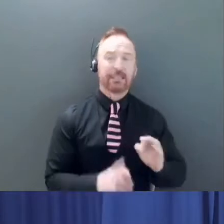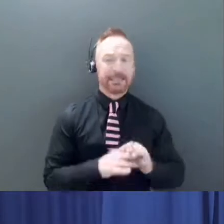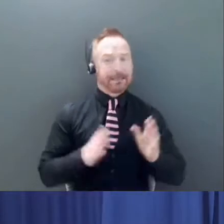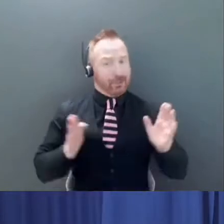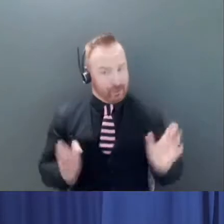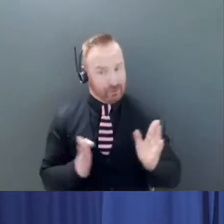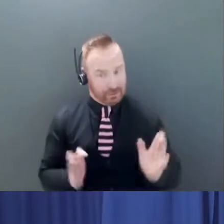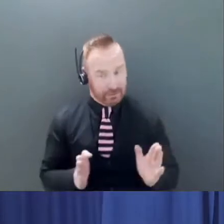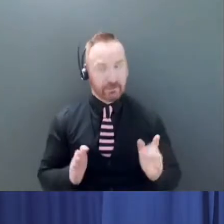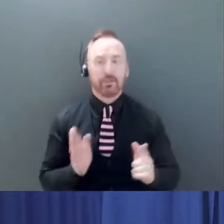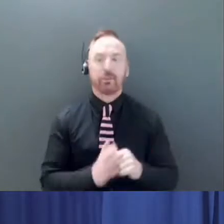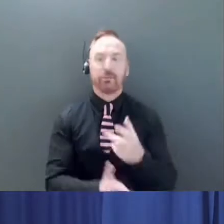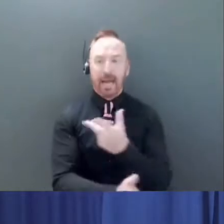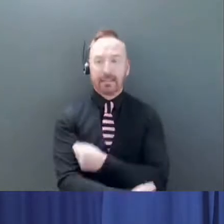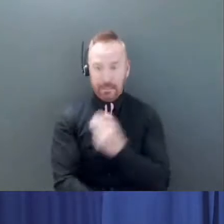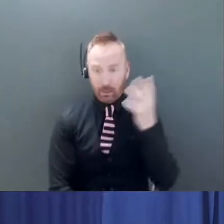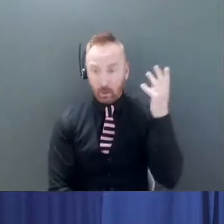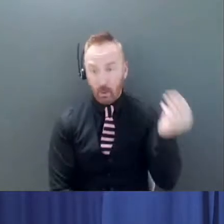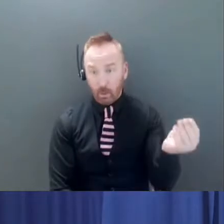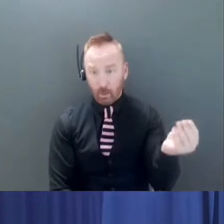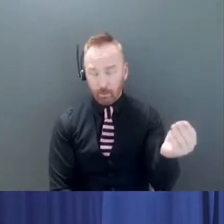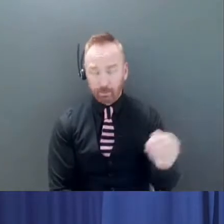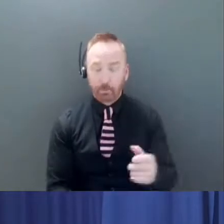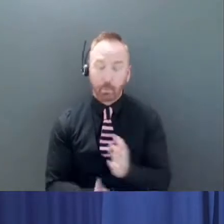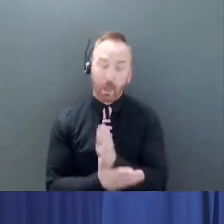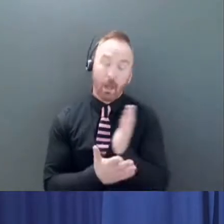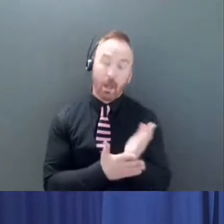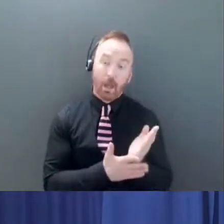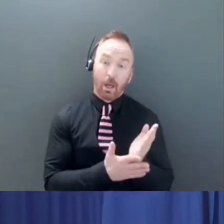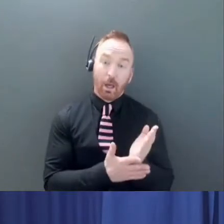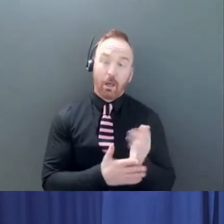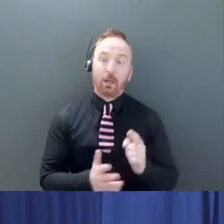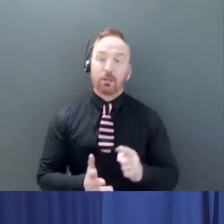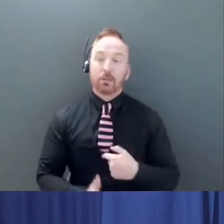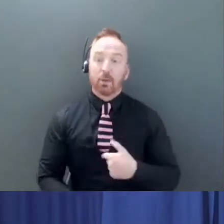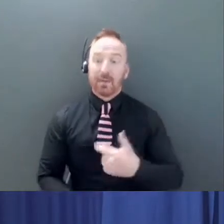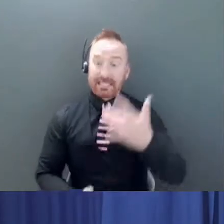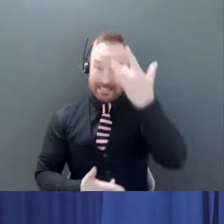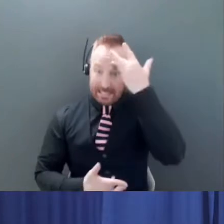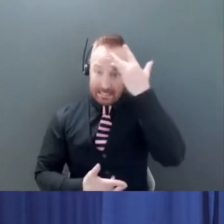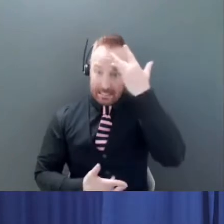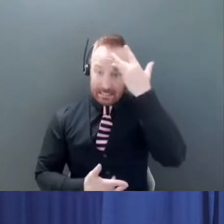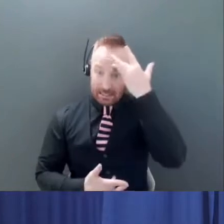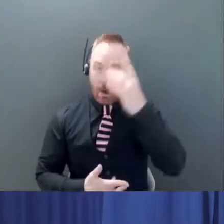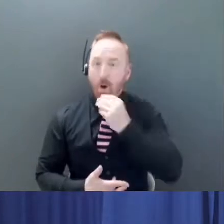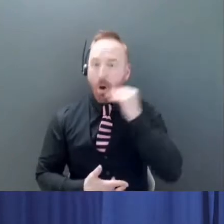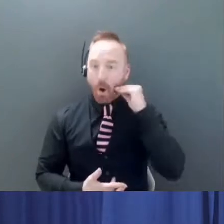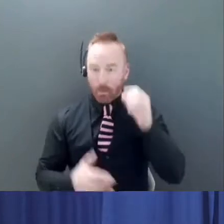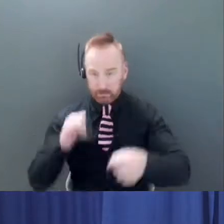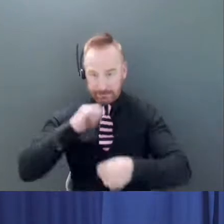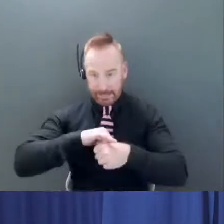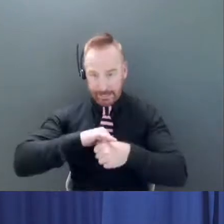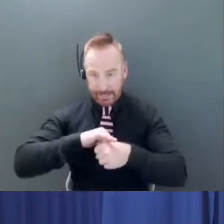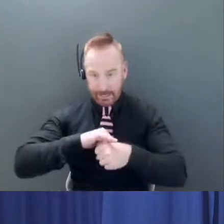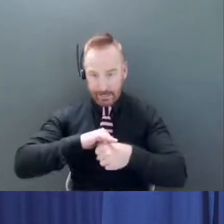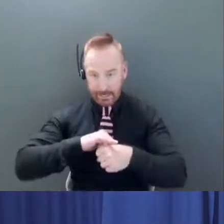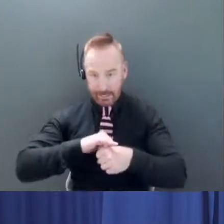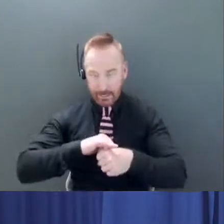Another huge preventible tool and this will be essential to a